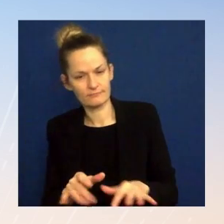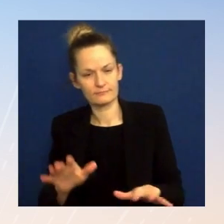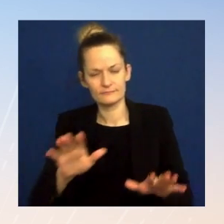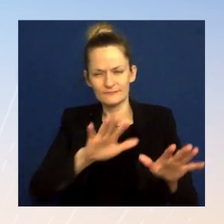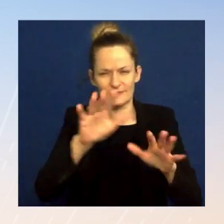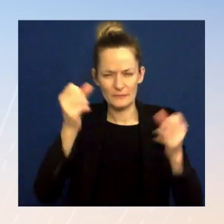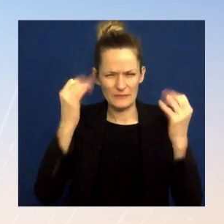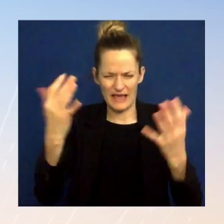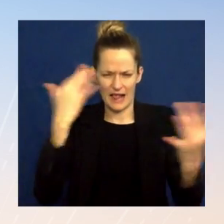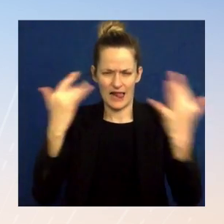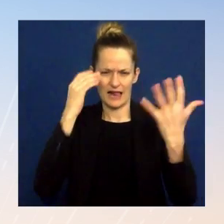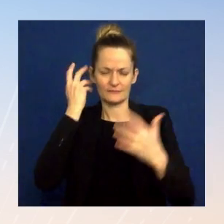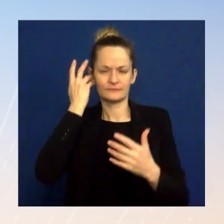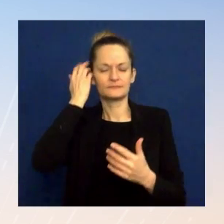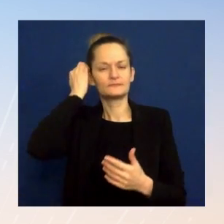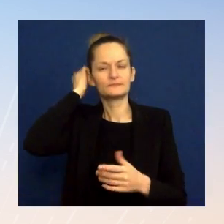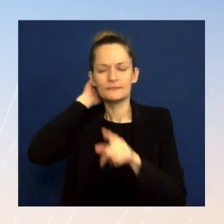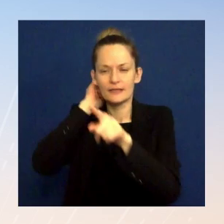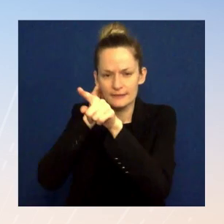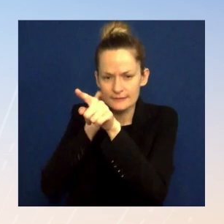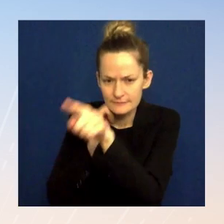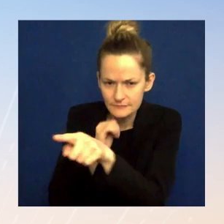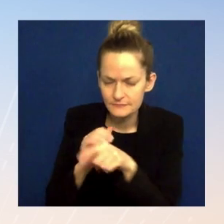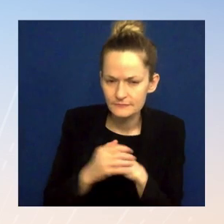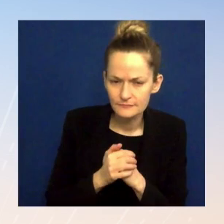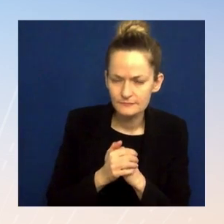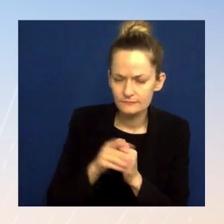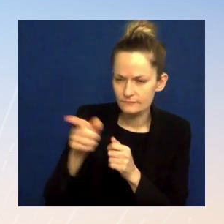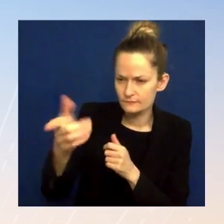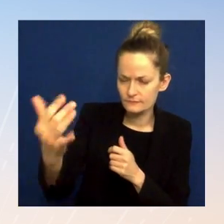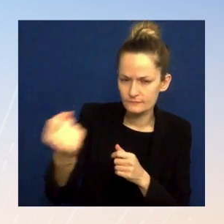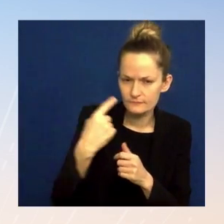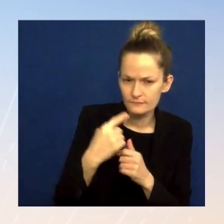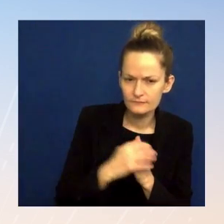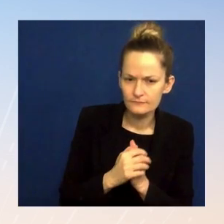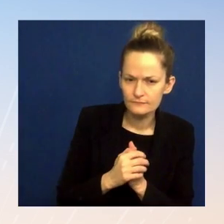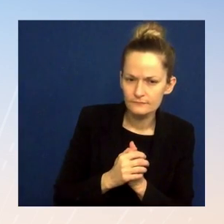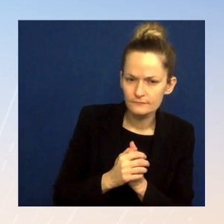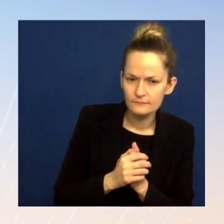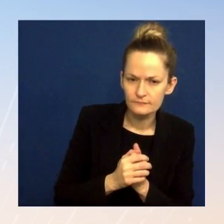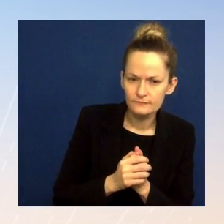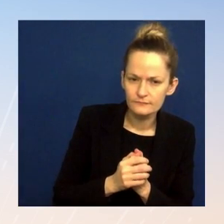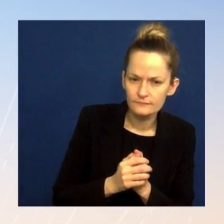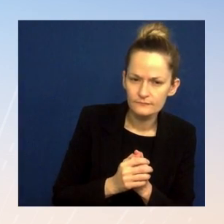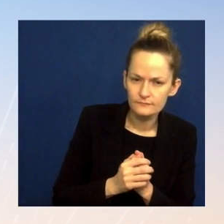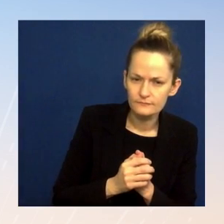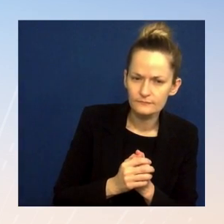I'm wondering what you are hoping to get out of the G20 discussions on Afghanistan and if you could talk a little bit about --